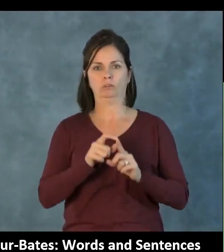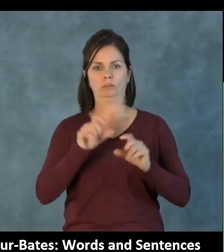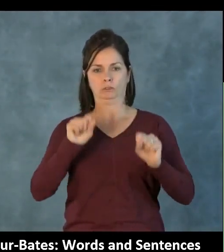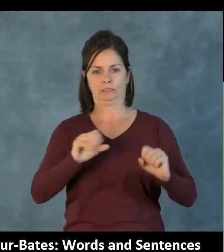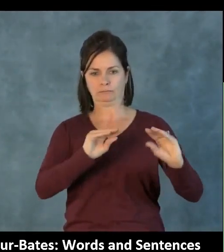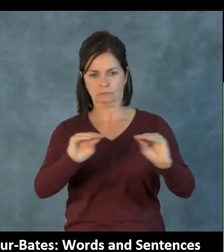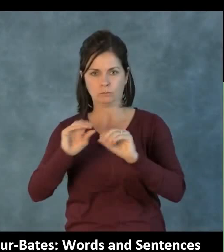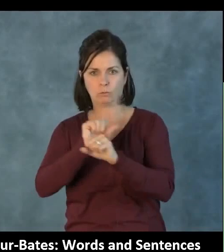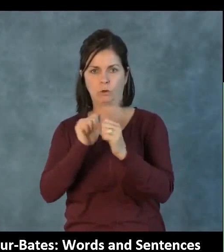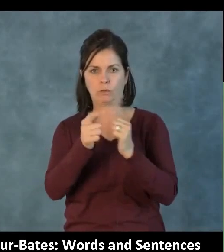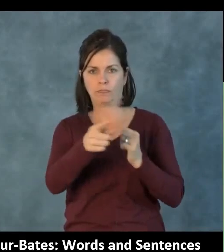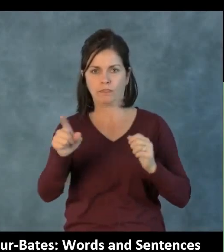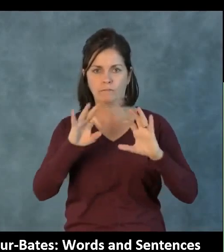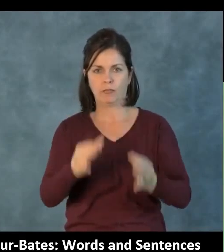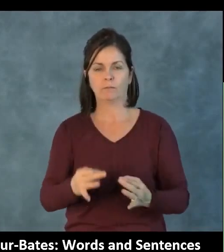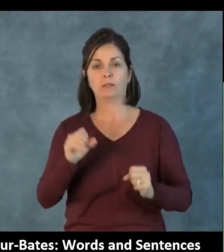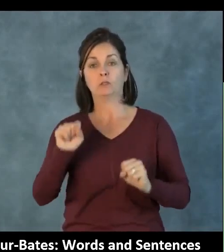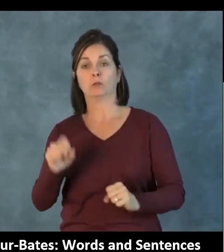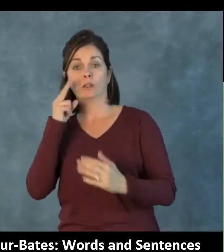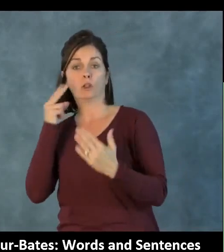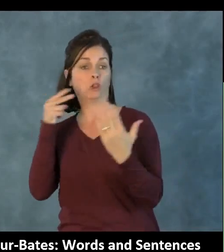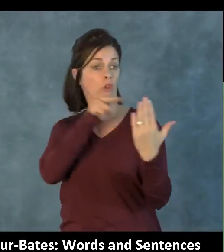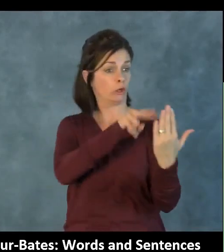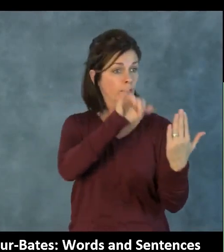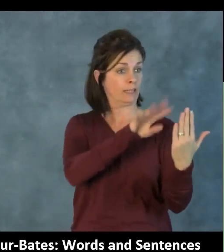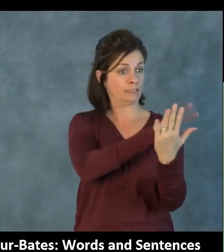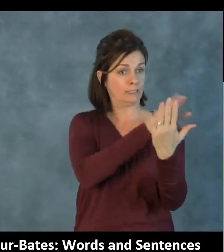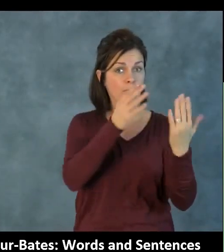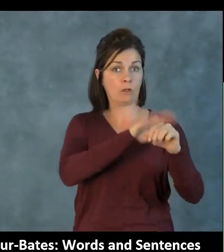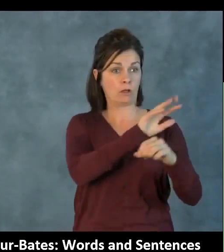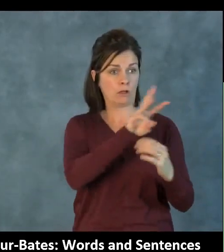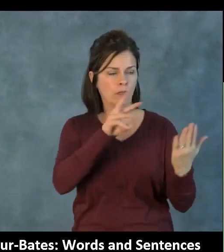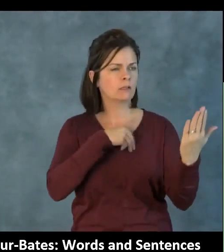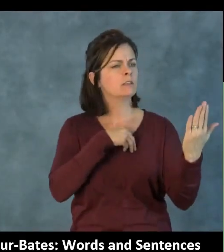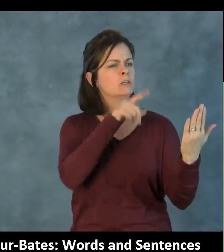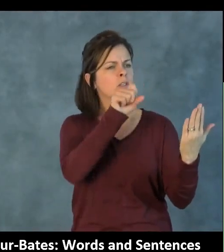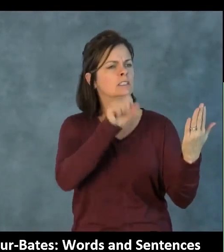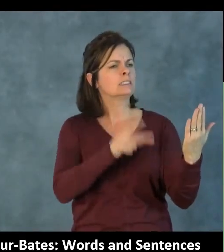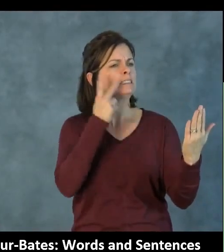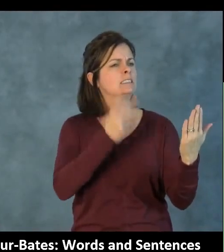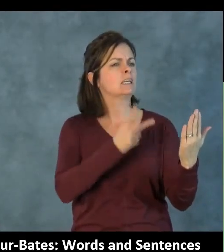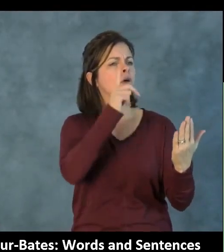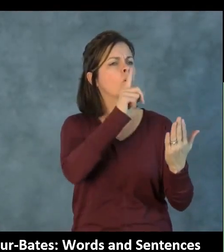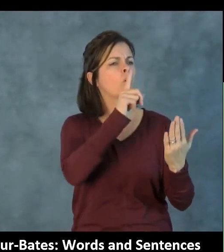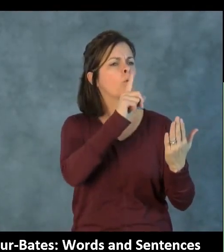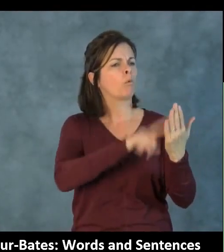to work with on the family. You can go to these tables and see what are the words,